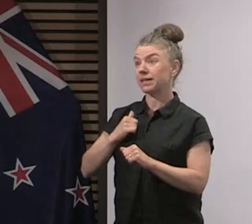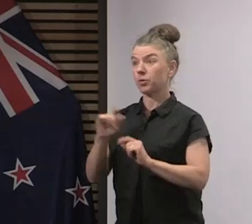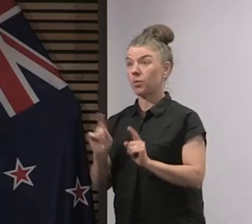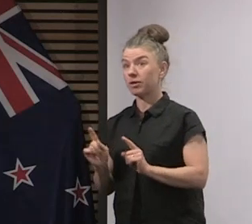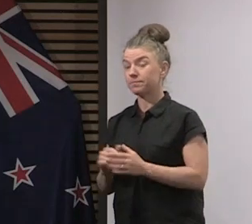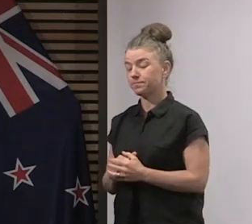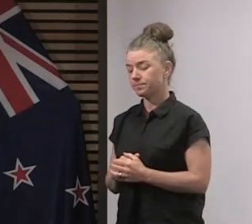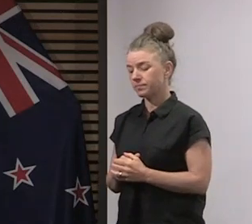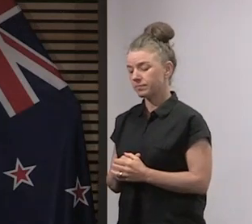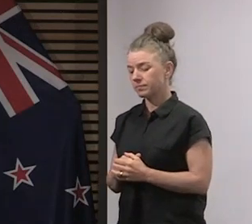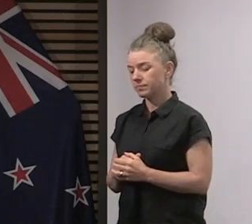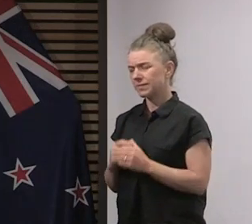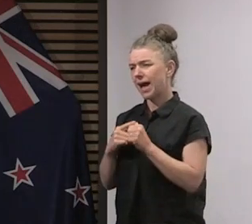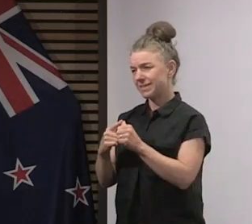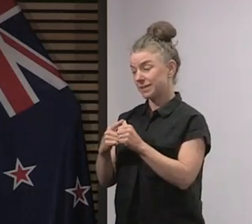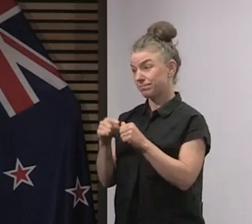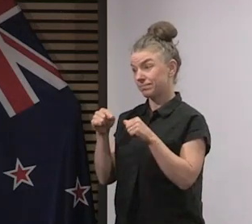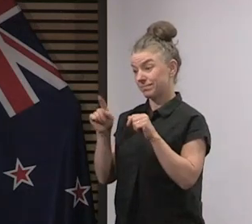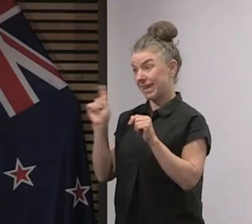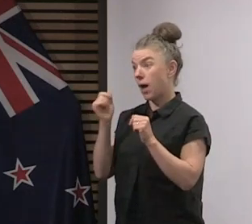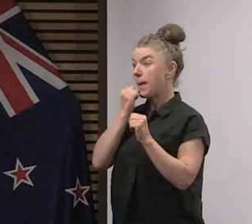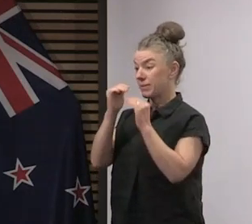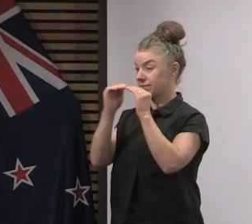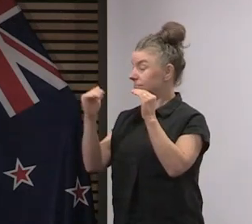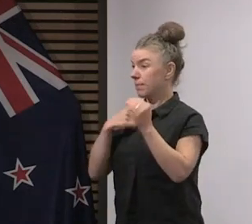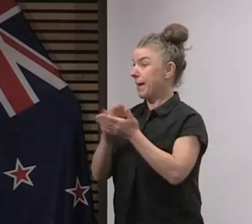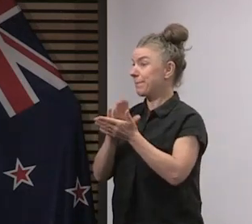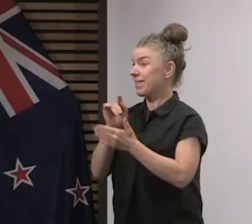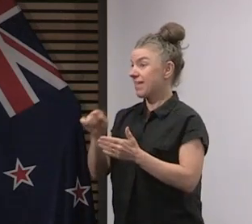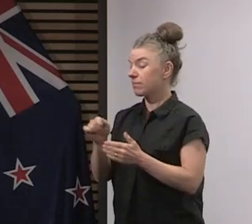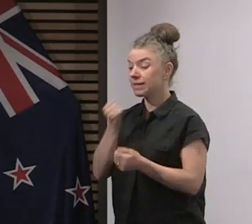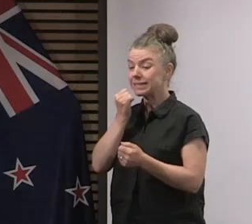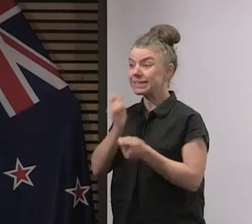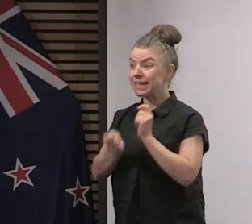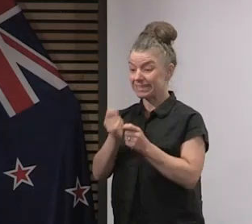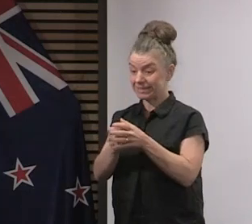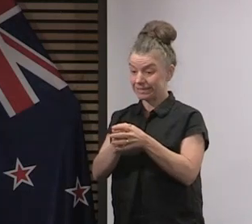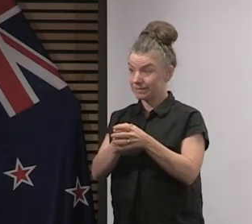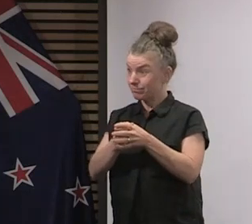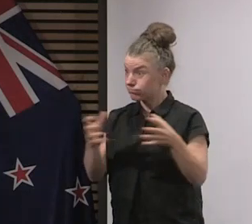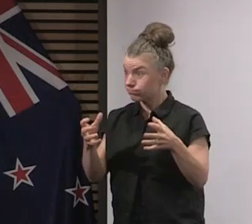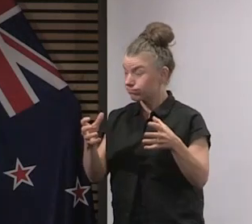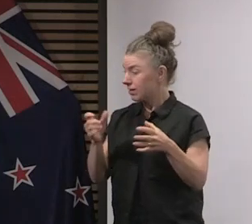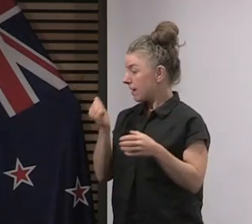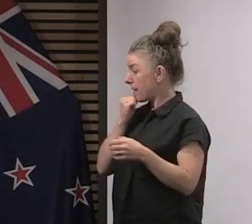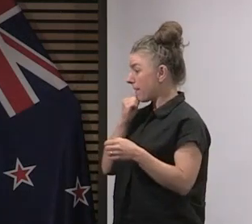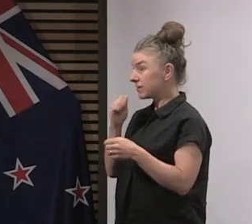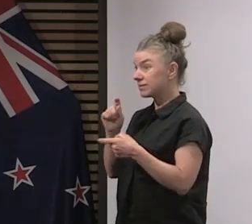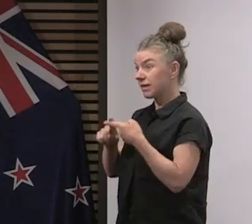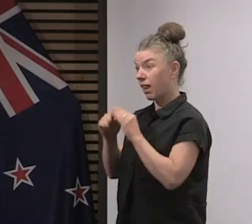..these numbers than you expected them to be? How much better are they? I hope they